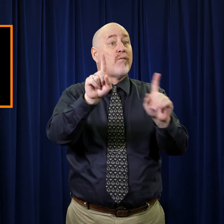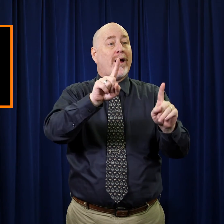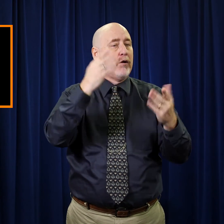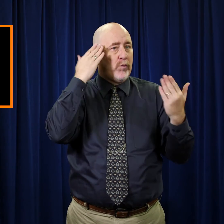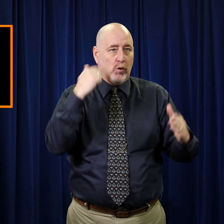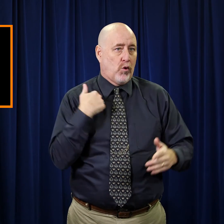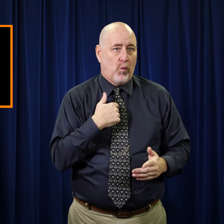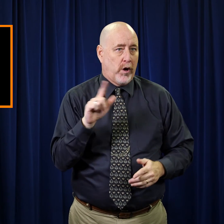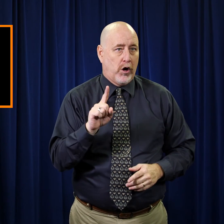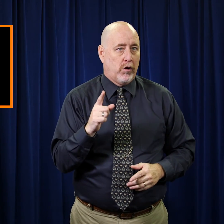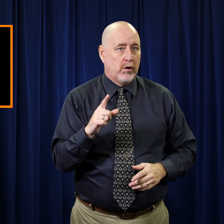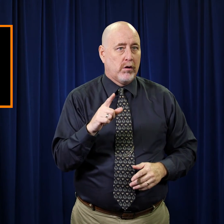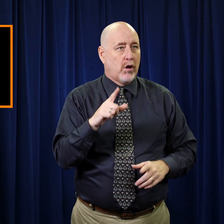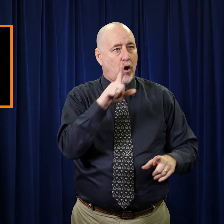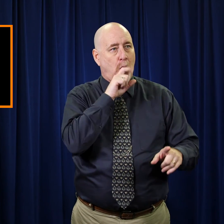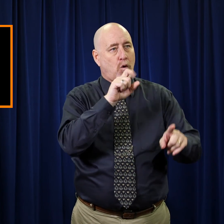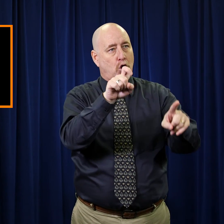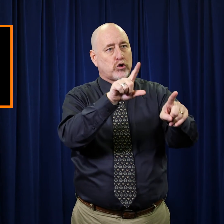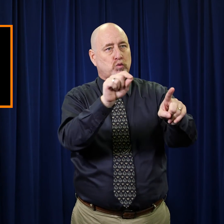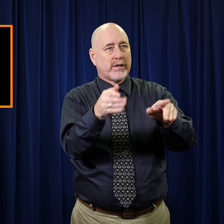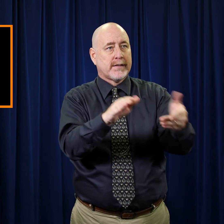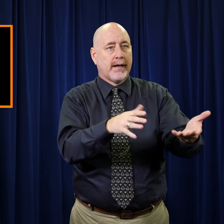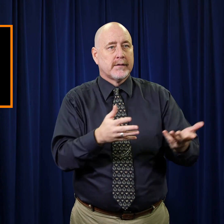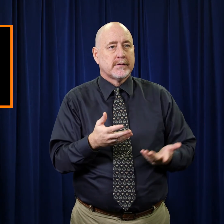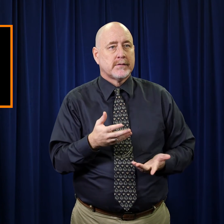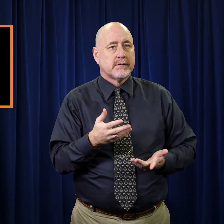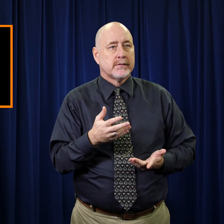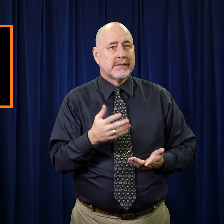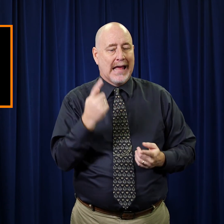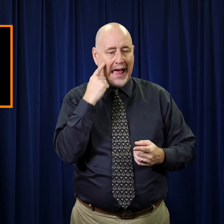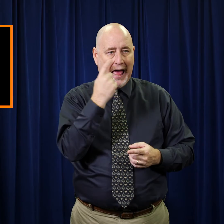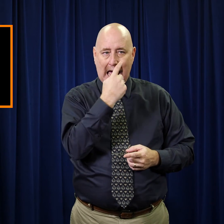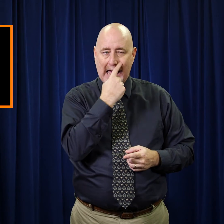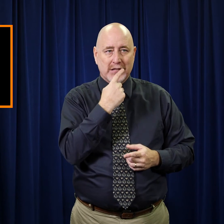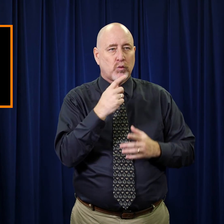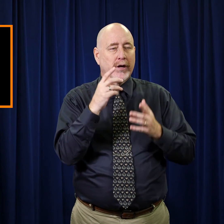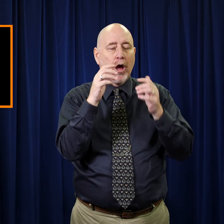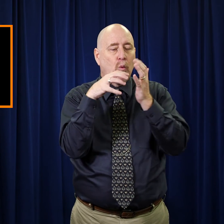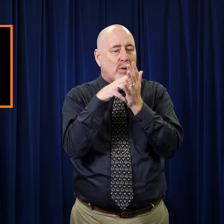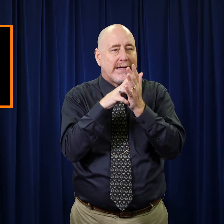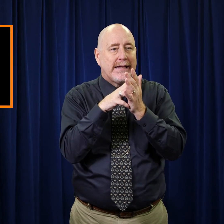knows the grave to this day. Moses, a 120 years old when he died. His eyes were not